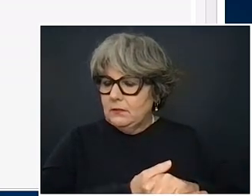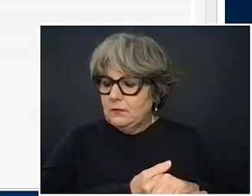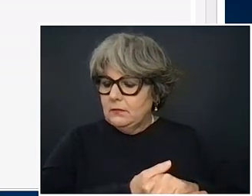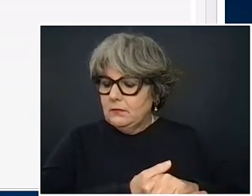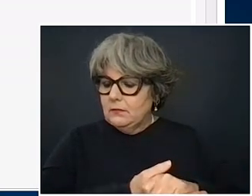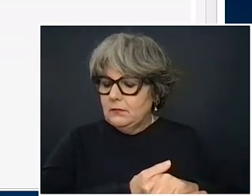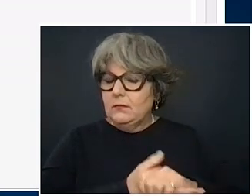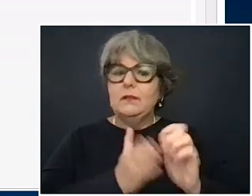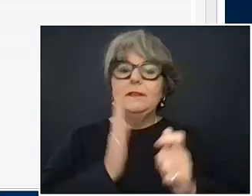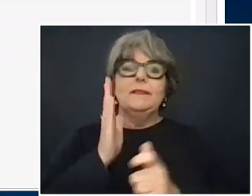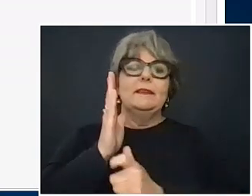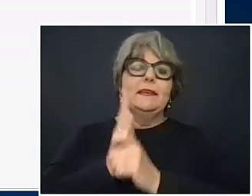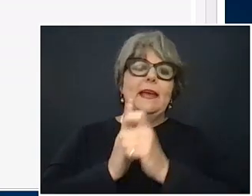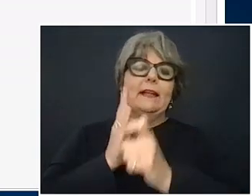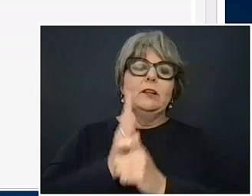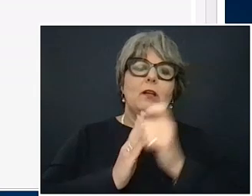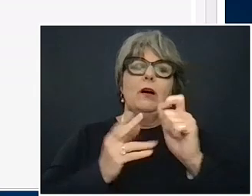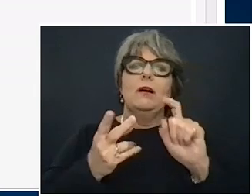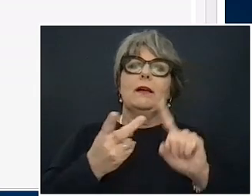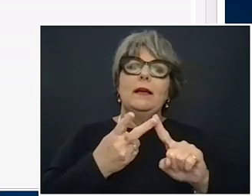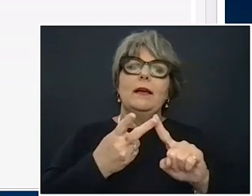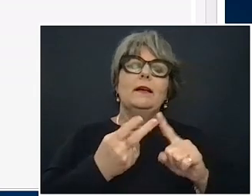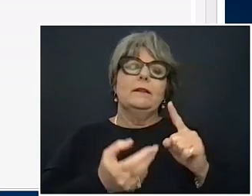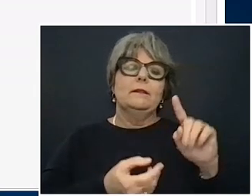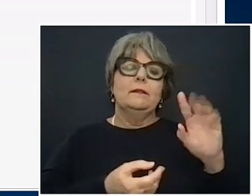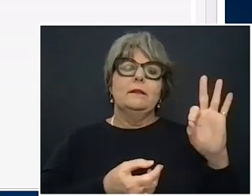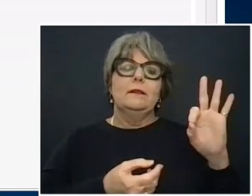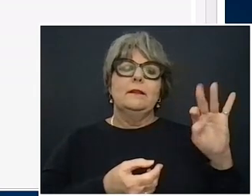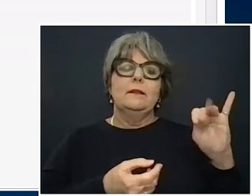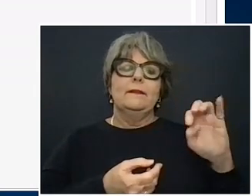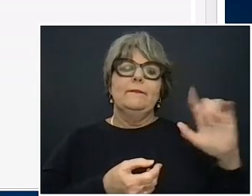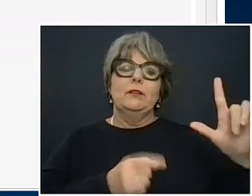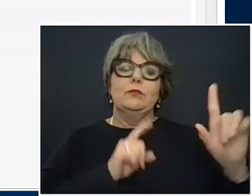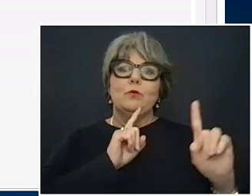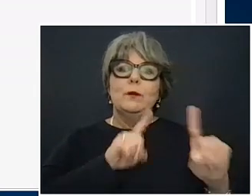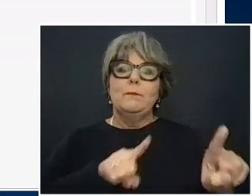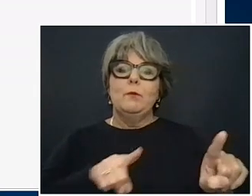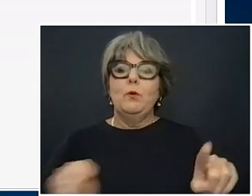Yeah. Course catalog. So the question that we had about the